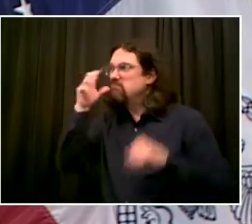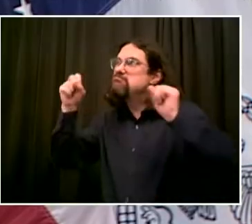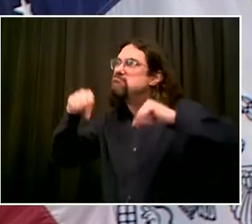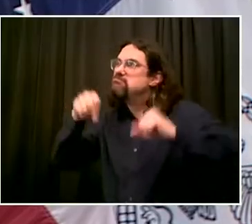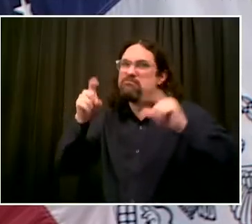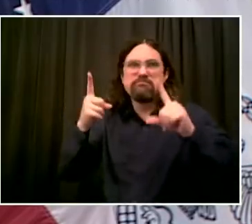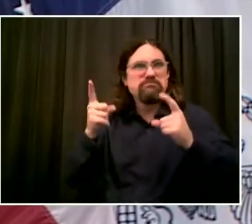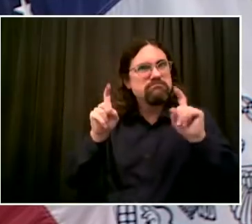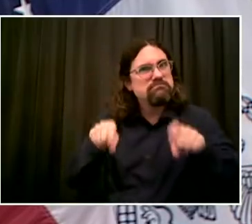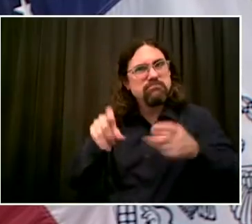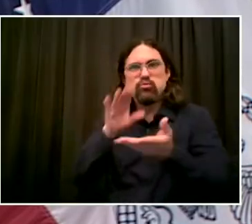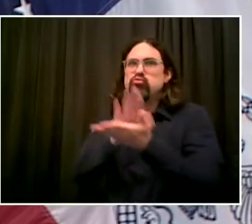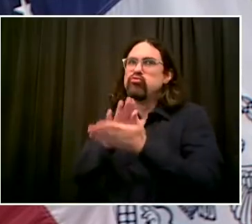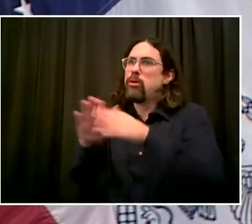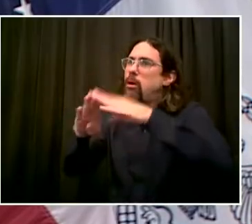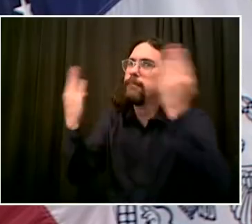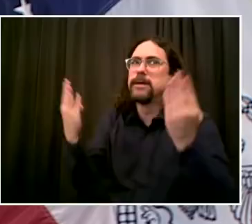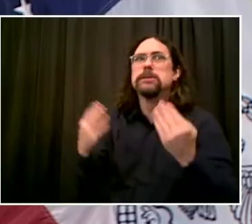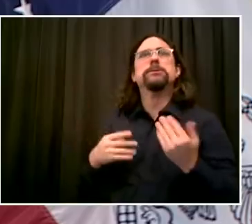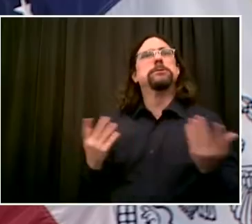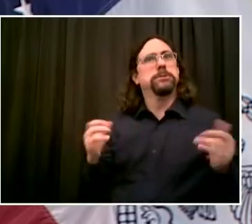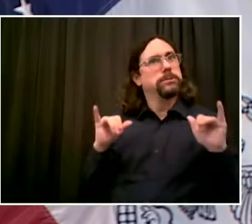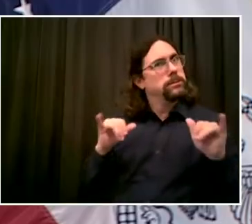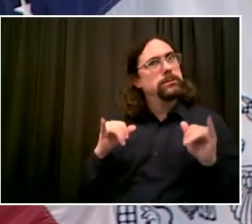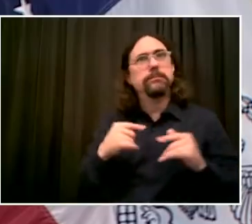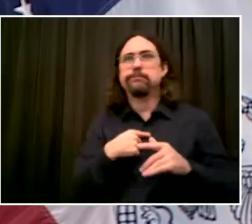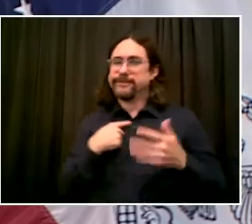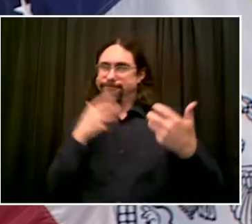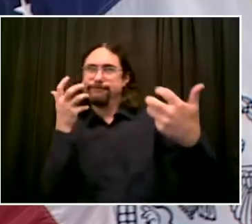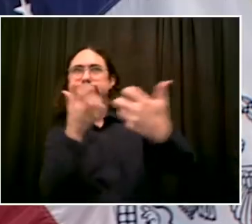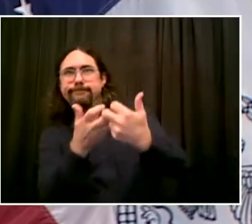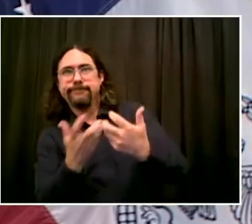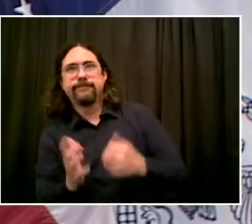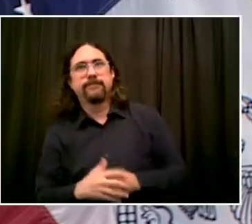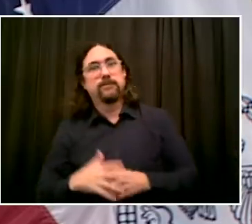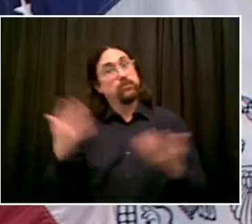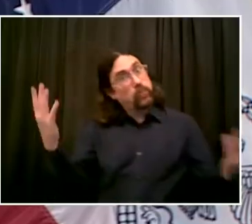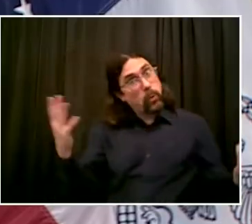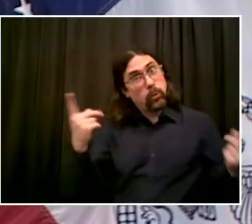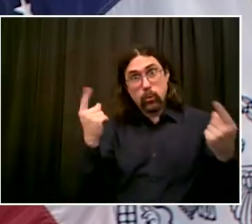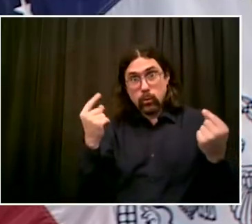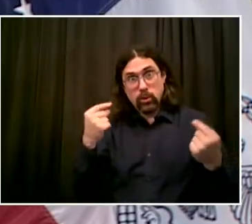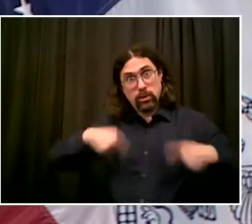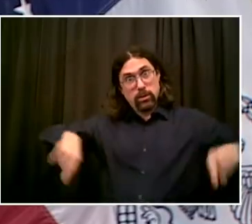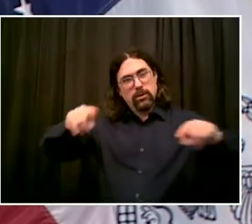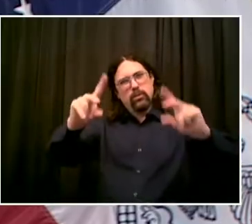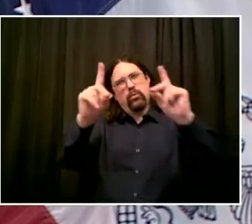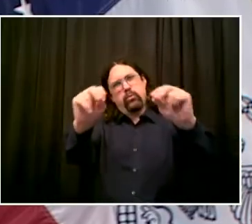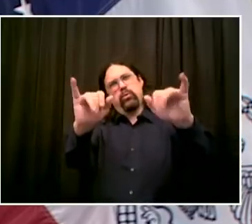SURRPISING NUMBER OF PARENTS WANTED THEIR KIDS BACK IN SCHOOL, WE NEEDED TO DO SOMETHING ABOUT IT. THIS TEAM RHE E AT CITY HALL, WE IMMEDIATE LYSAD I WWE ILDOL IT,